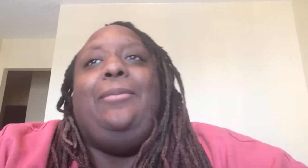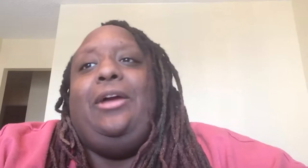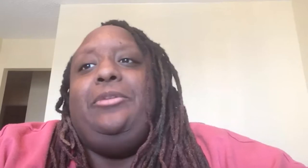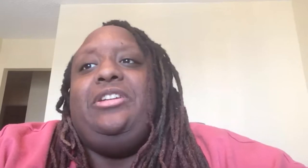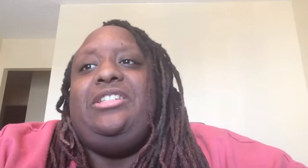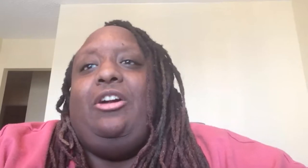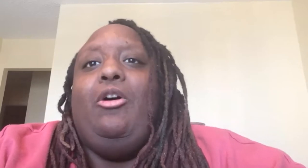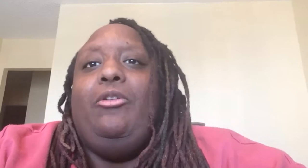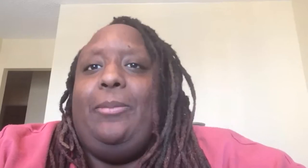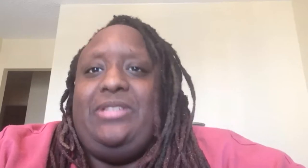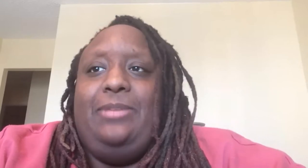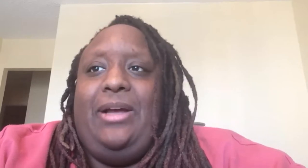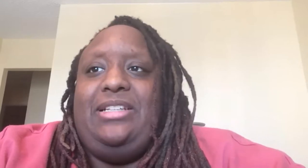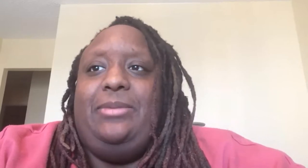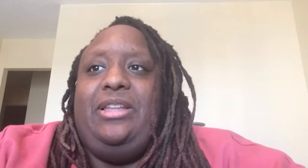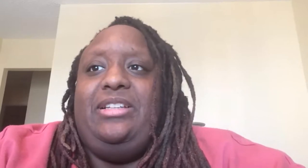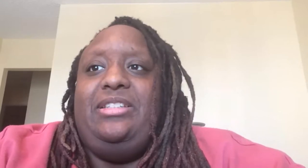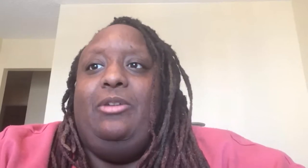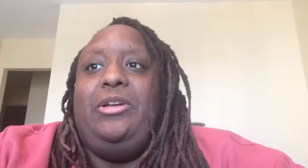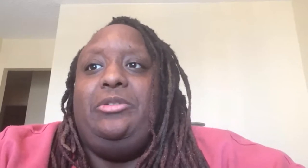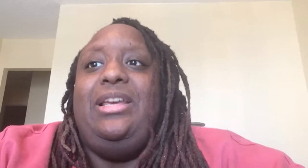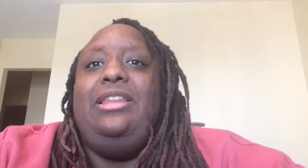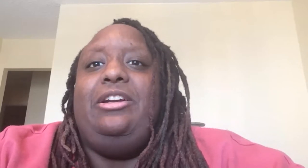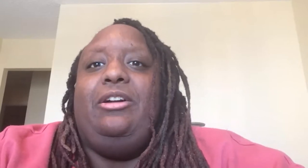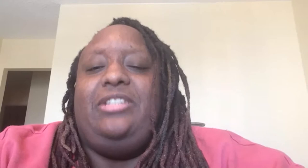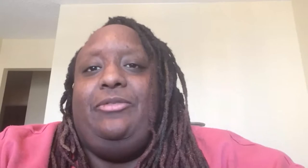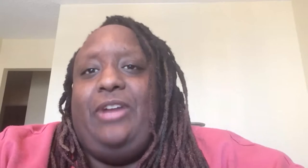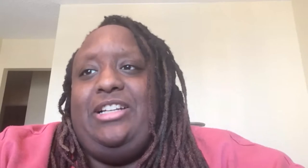are overrepresented by disabilities. So when you say that you’re disenfranchising